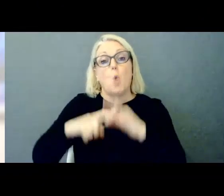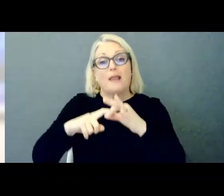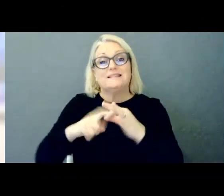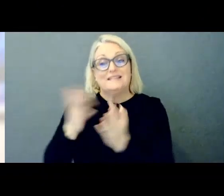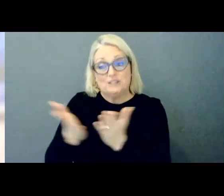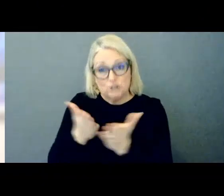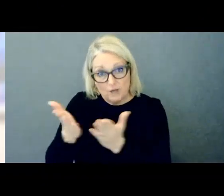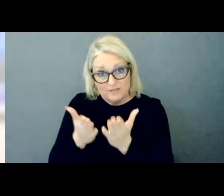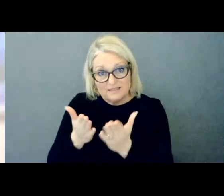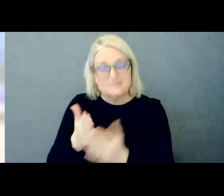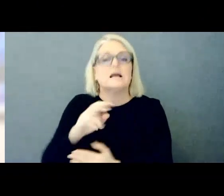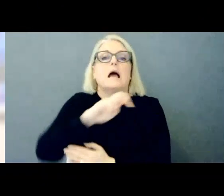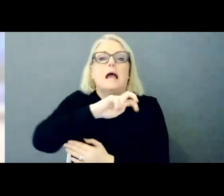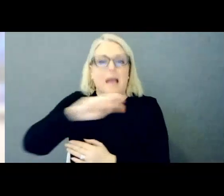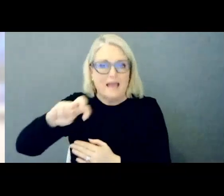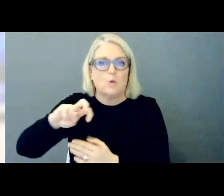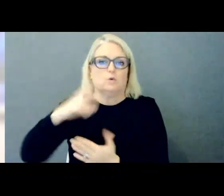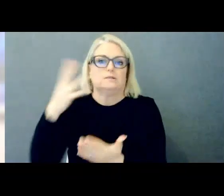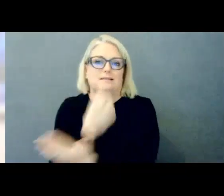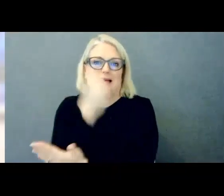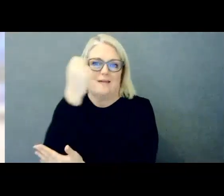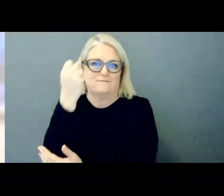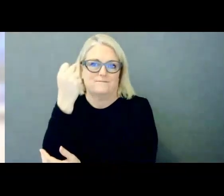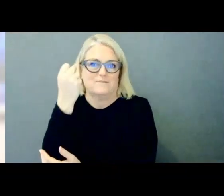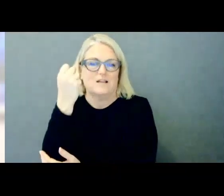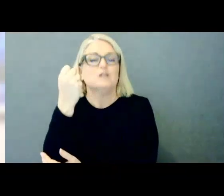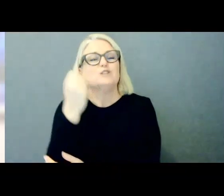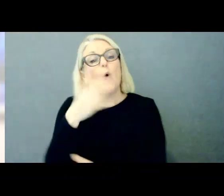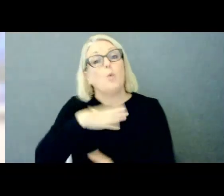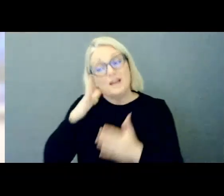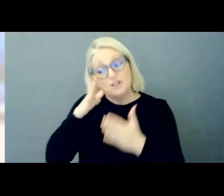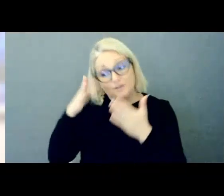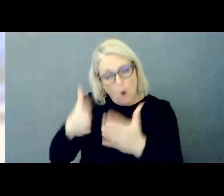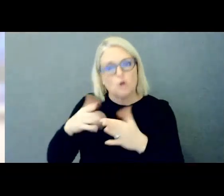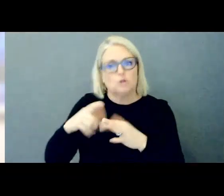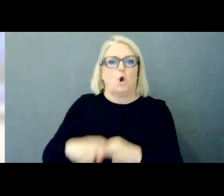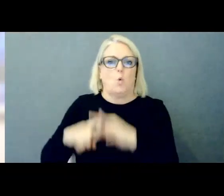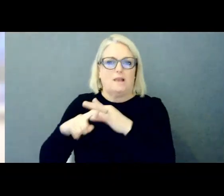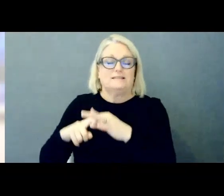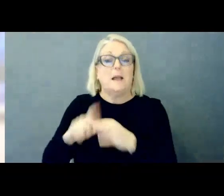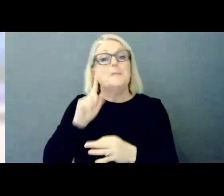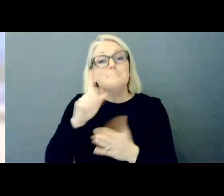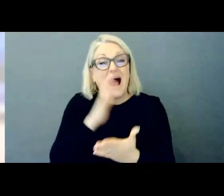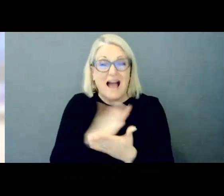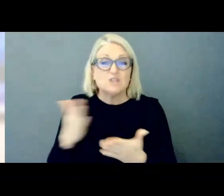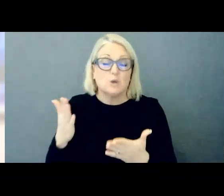What does it take to fund quality services? But our research shows that actually, there's so much variability